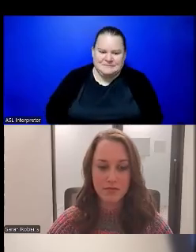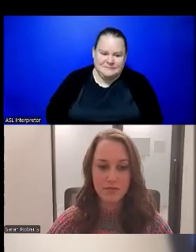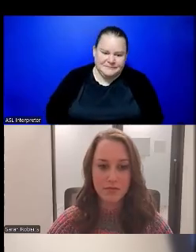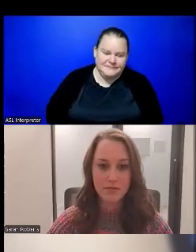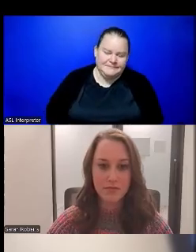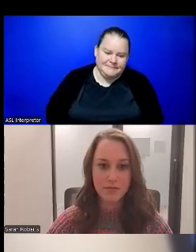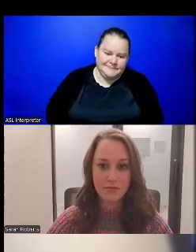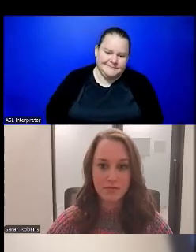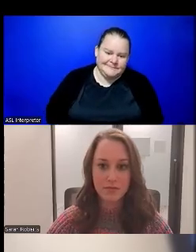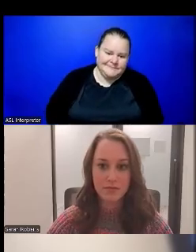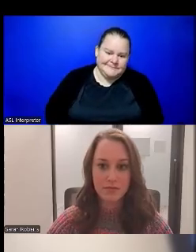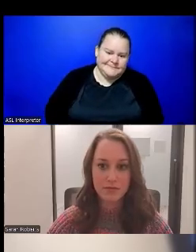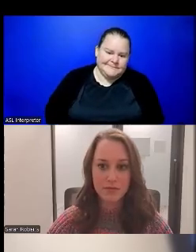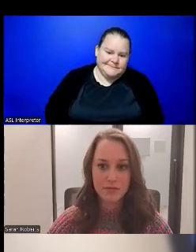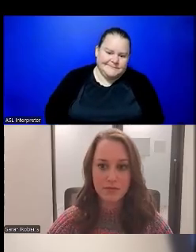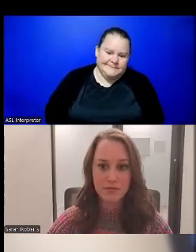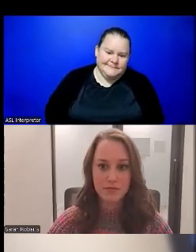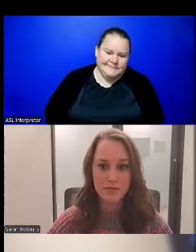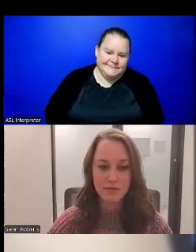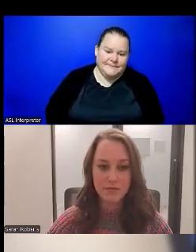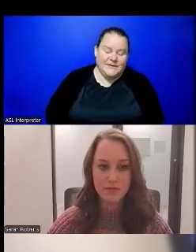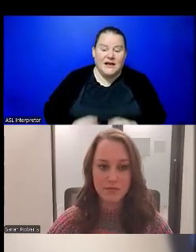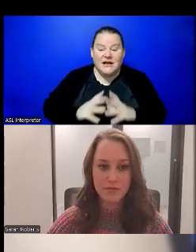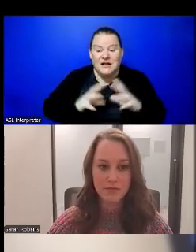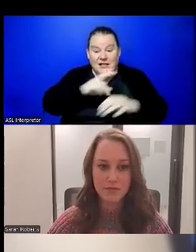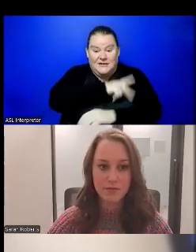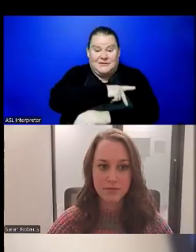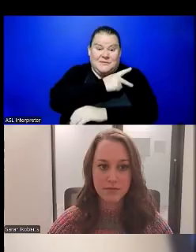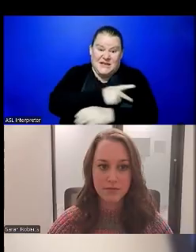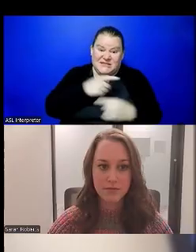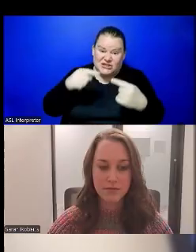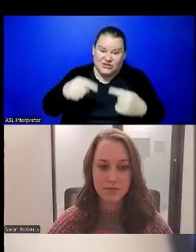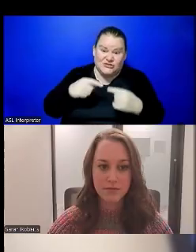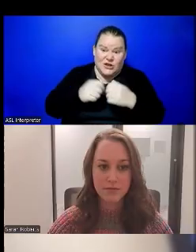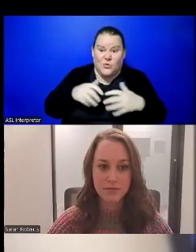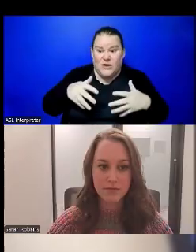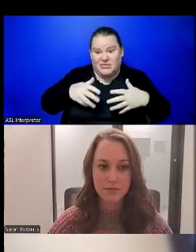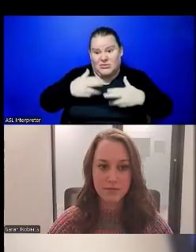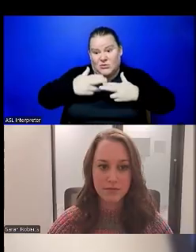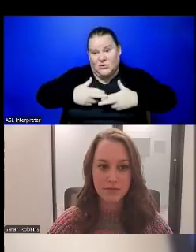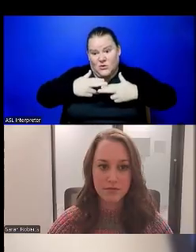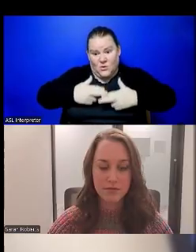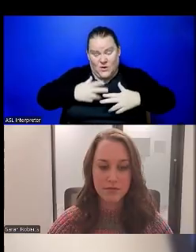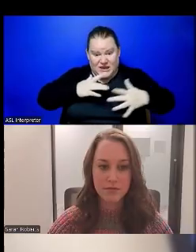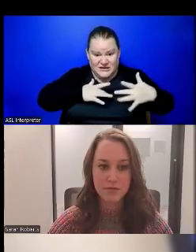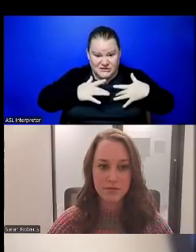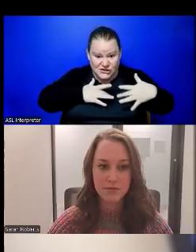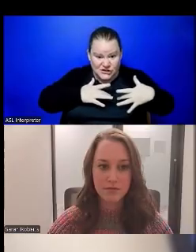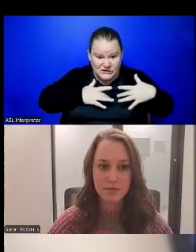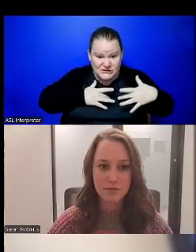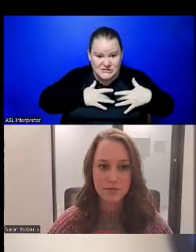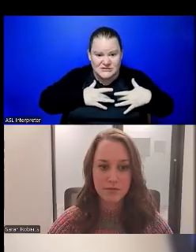of patients who are now just struggling with obesity and weight concerns, they were also very large as a one and a two